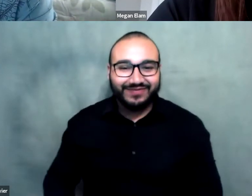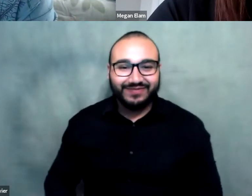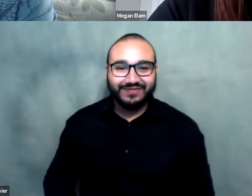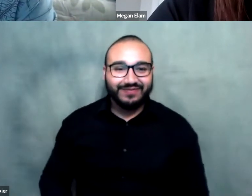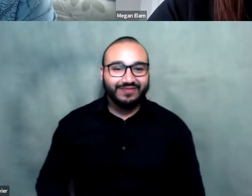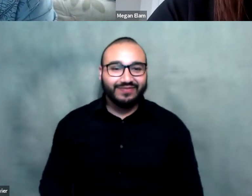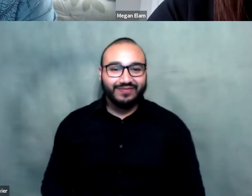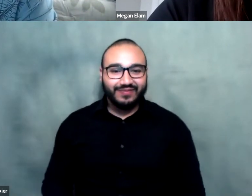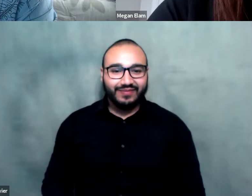Where'd it go?